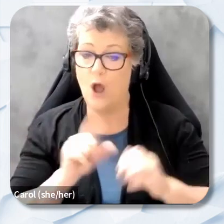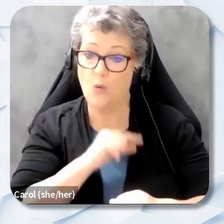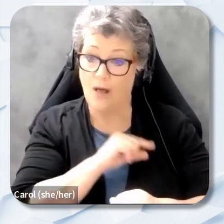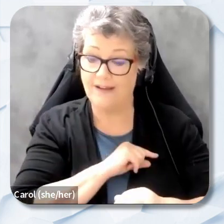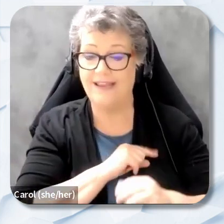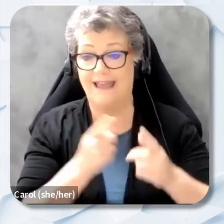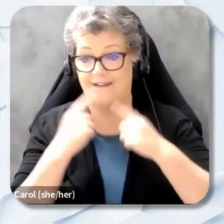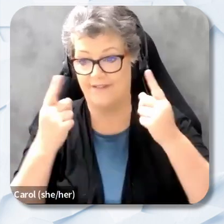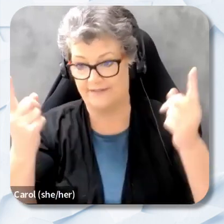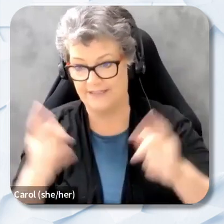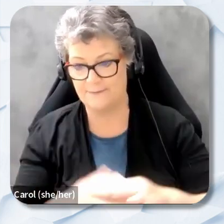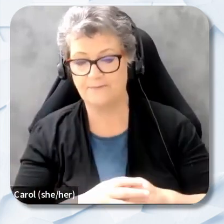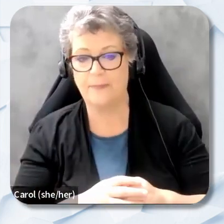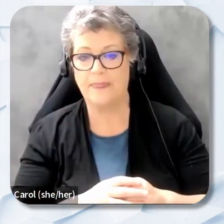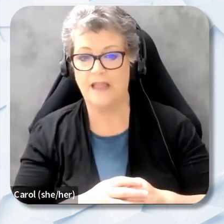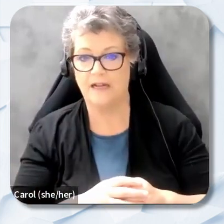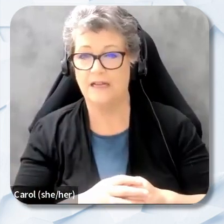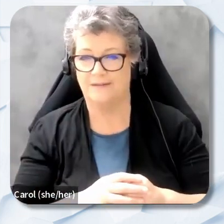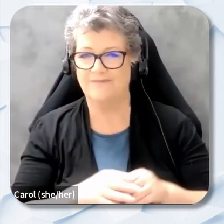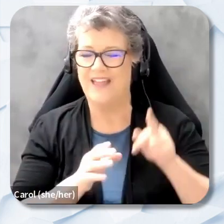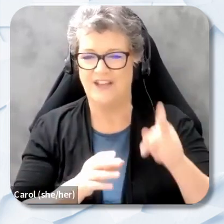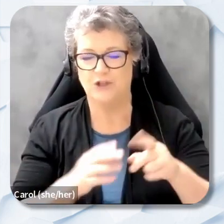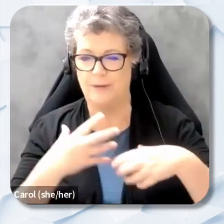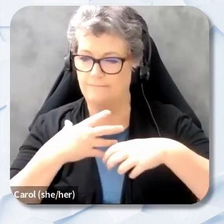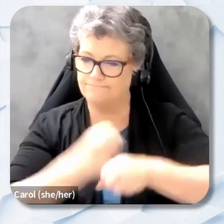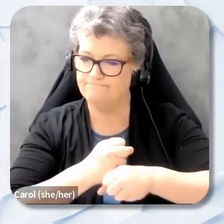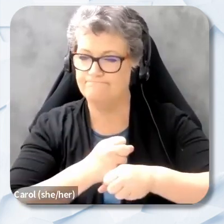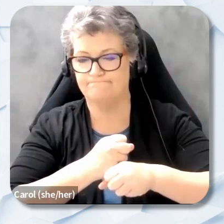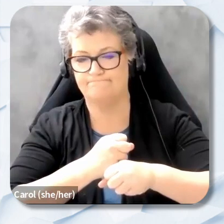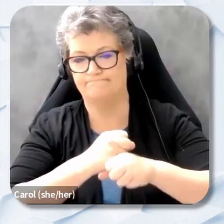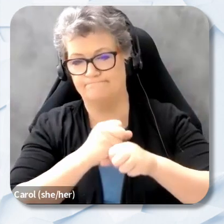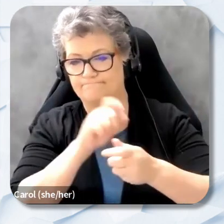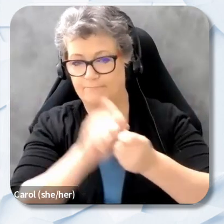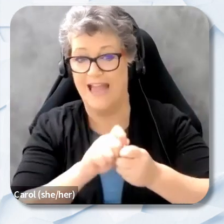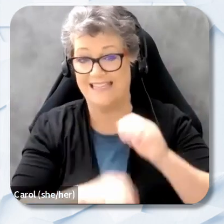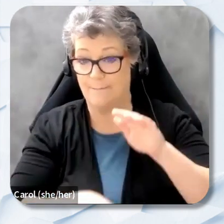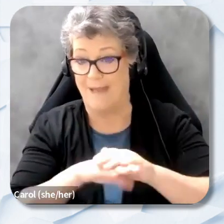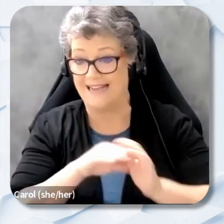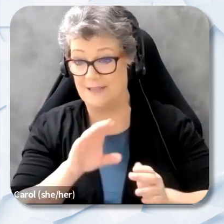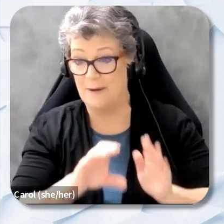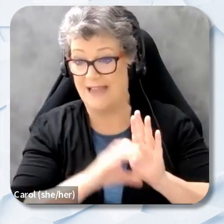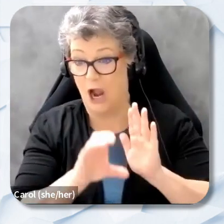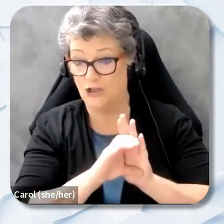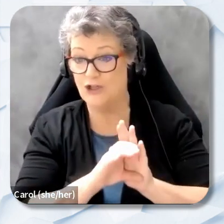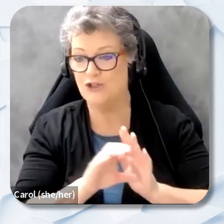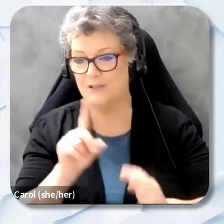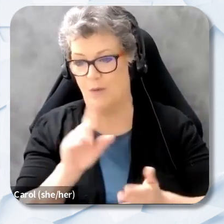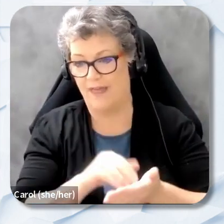effectiveness. Please note that this should be a concise summary, as the maximum character limit is